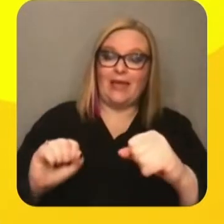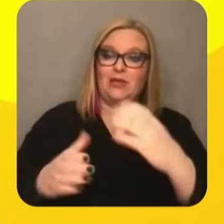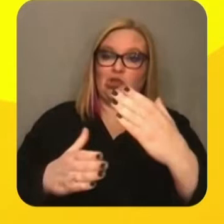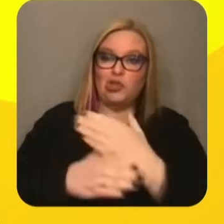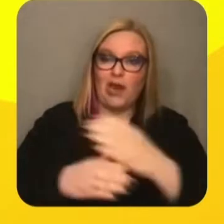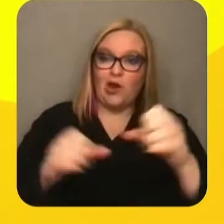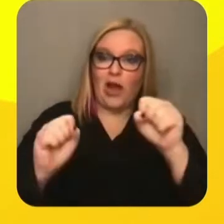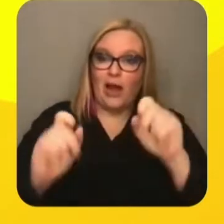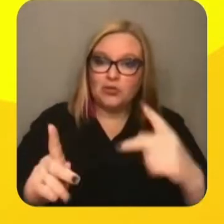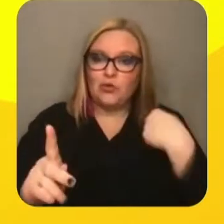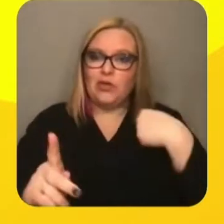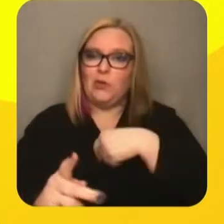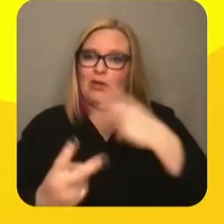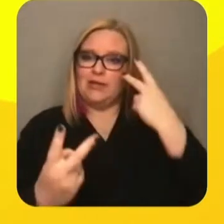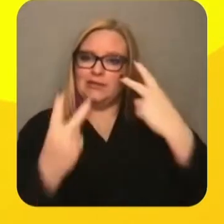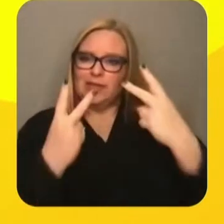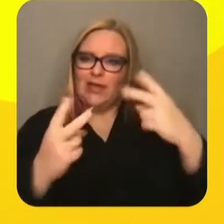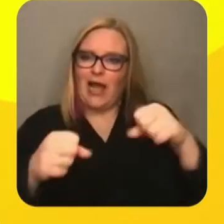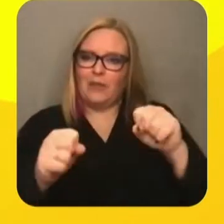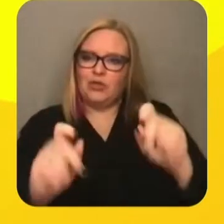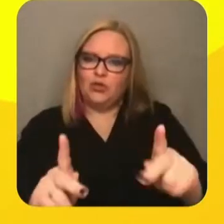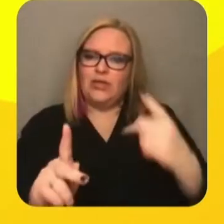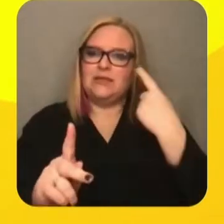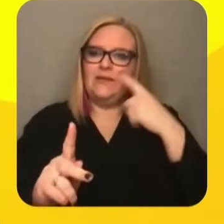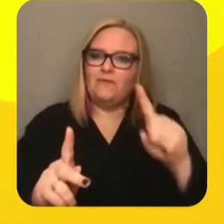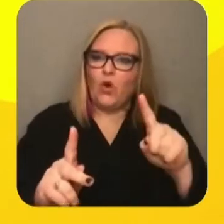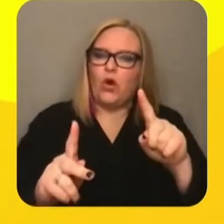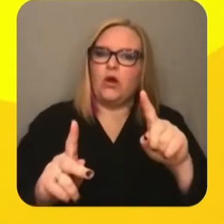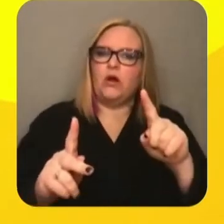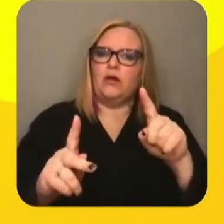see opportunities to grow talent at every level within the organization.